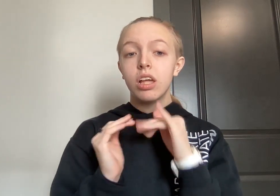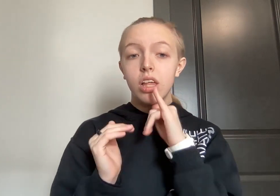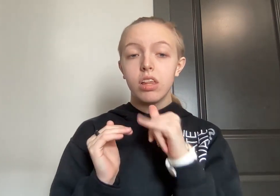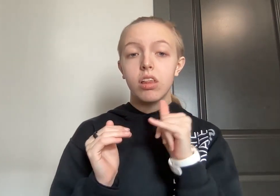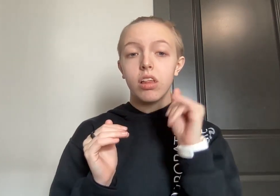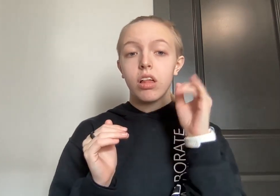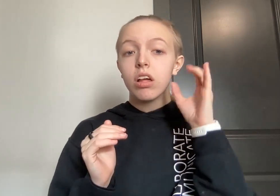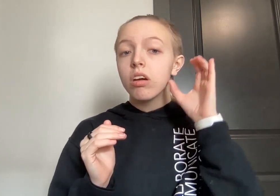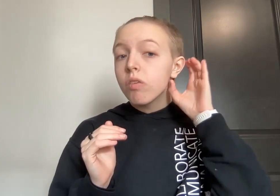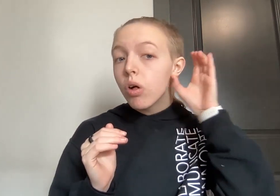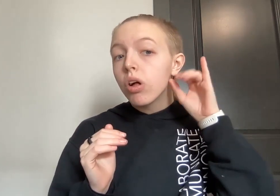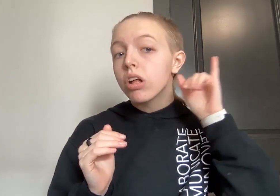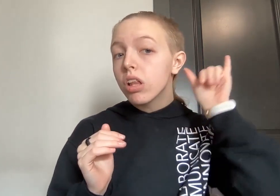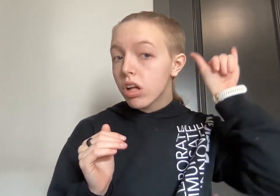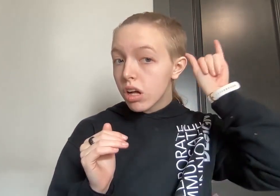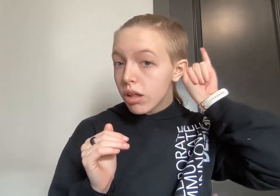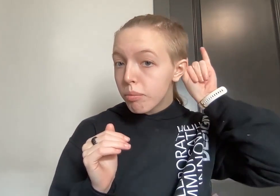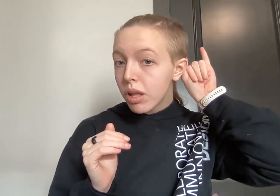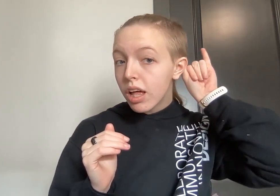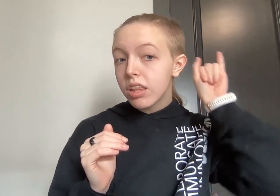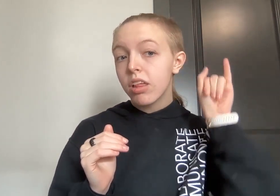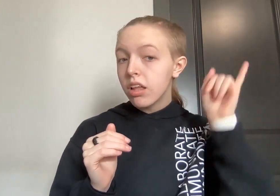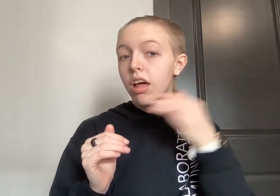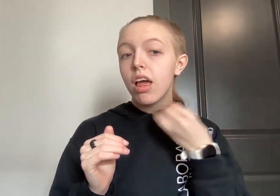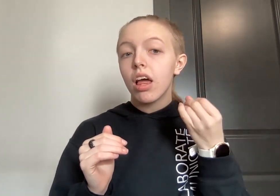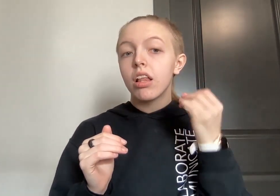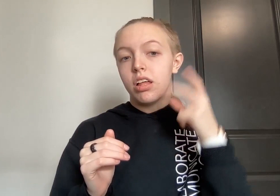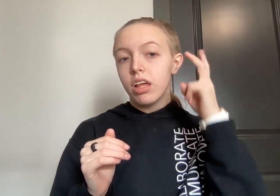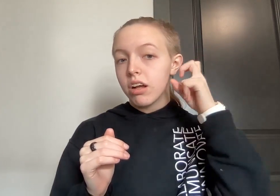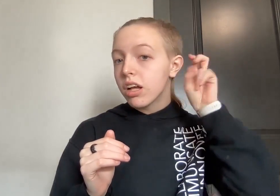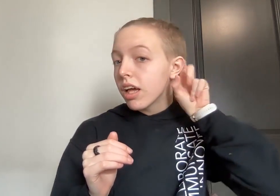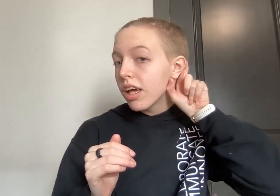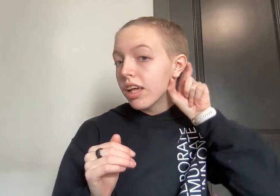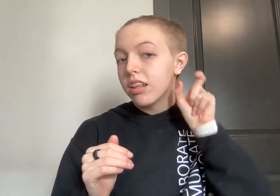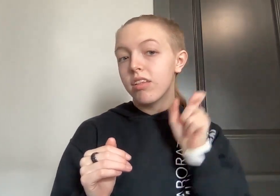Is the cochlear implants and hearing aids